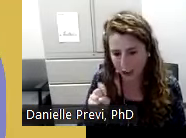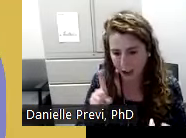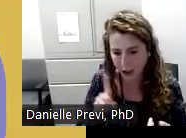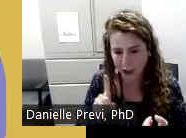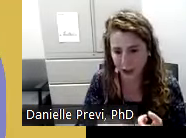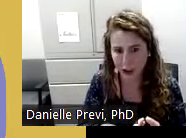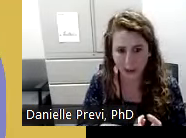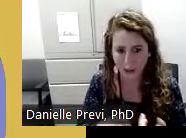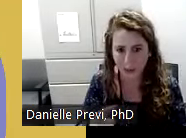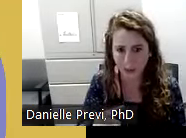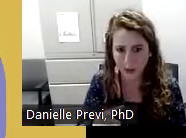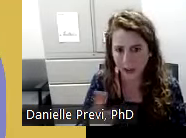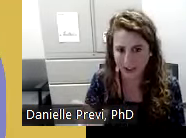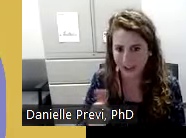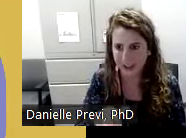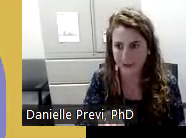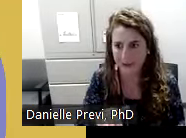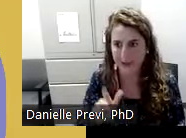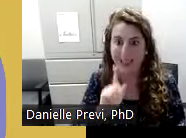Now my interpretation of that is that there are certainly